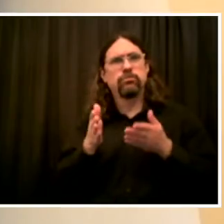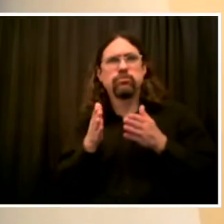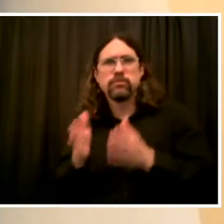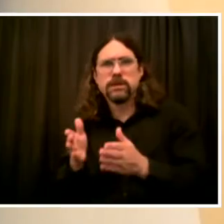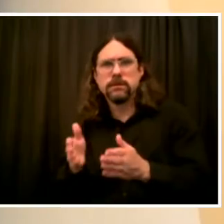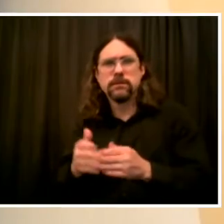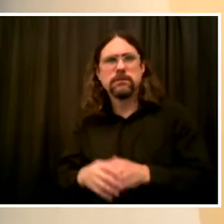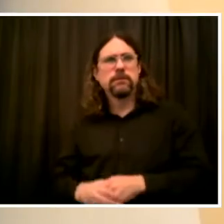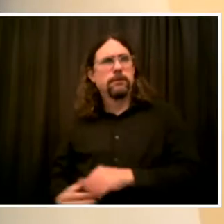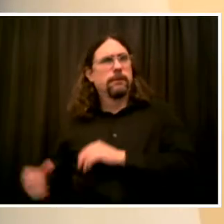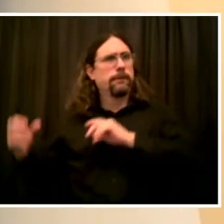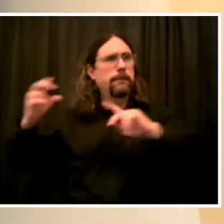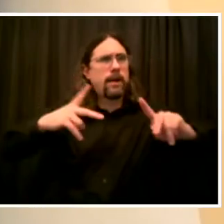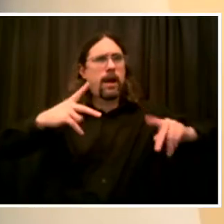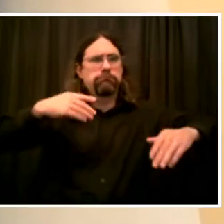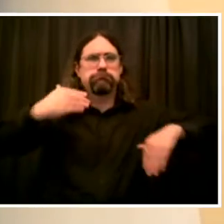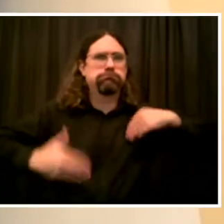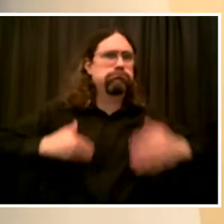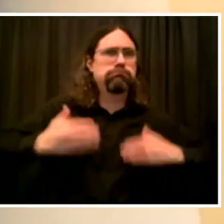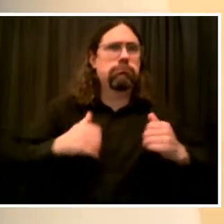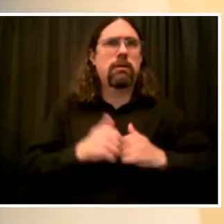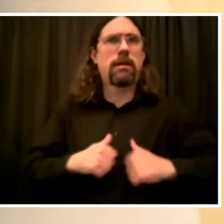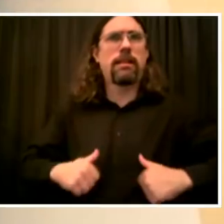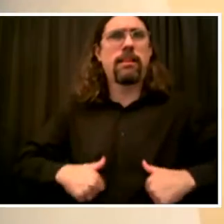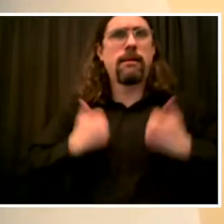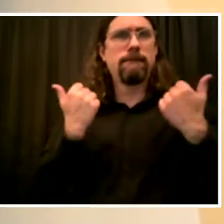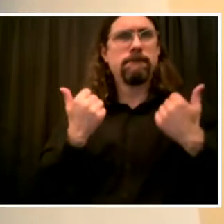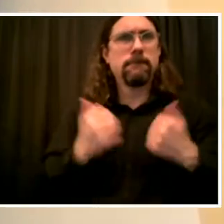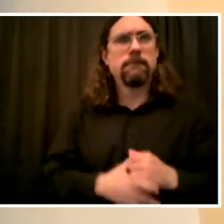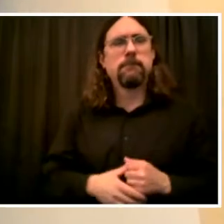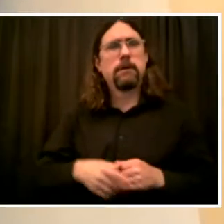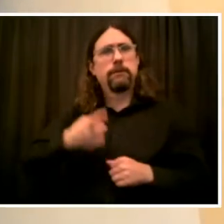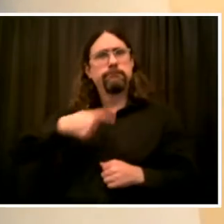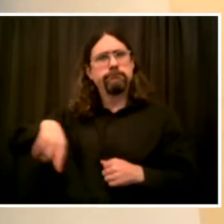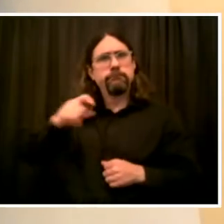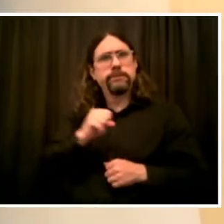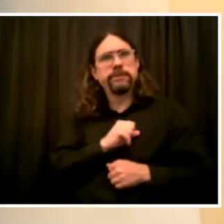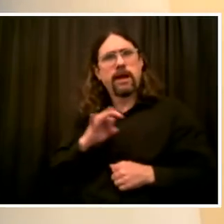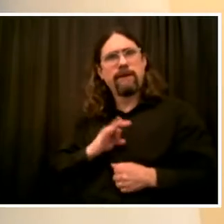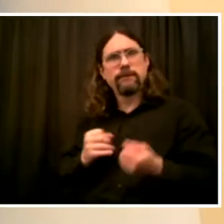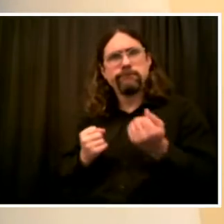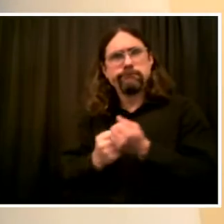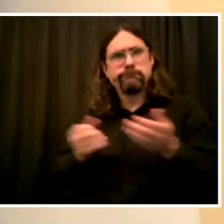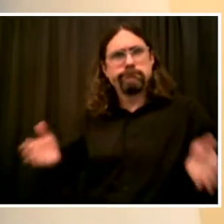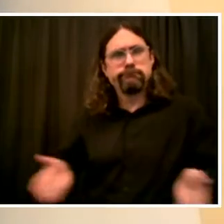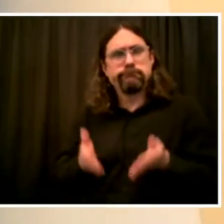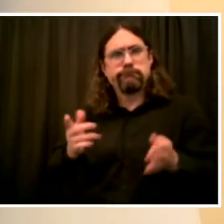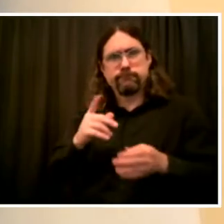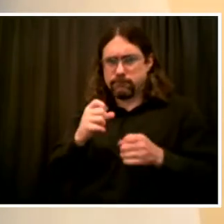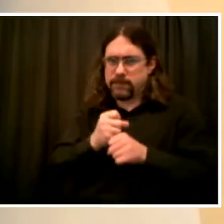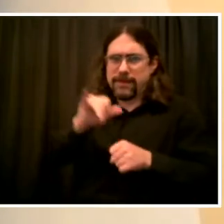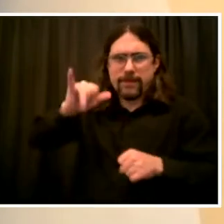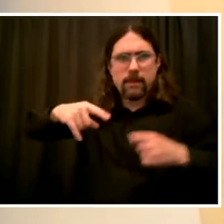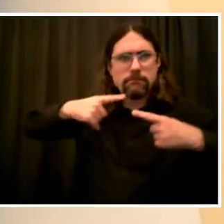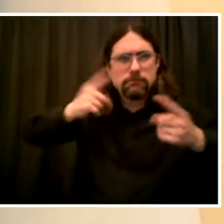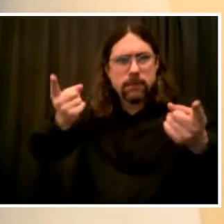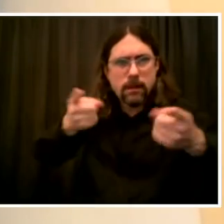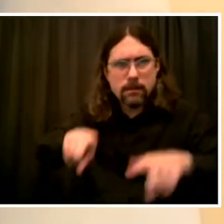PEOPLE ARE IN THE PROCESS OF REALLY MAKING A POSITIVE